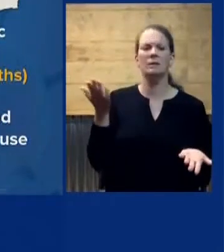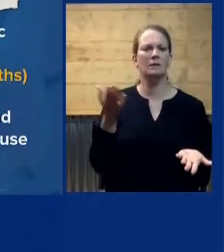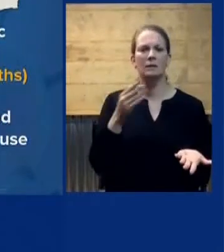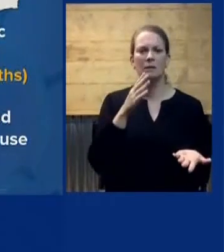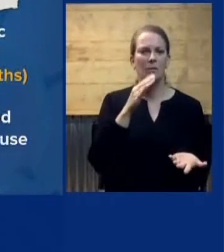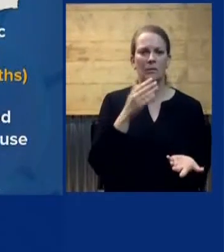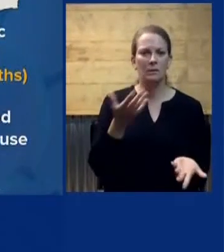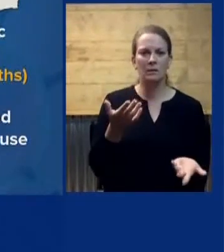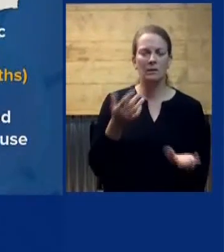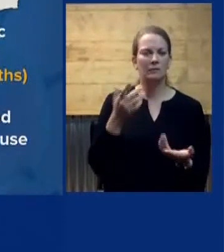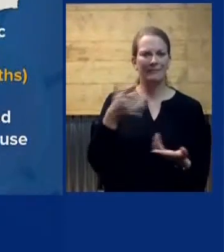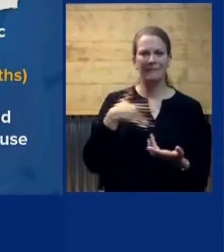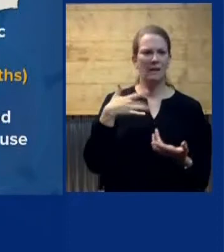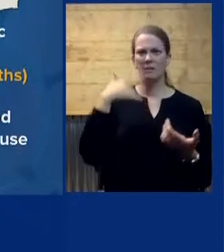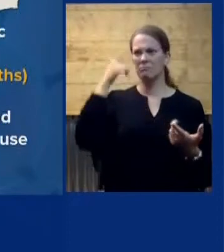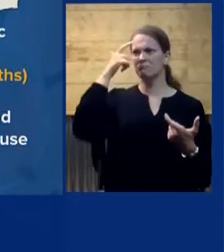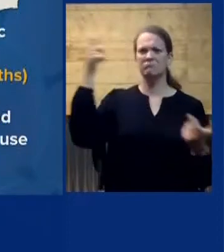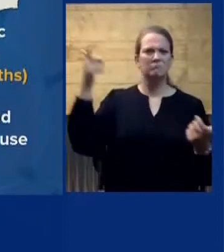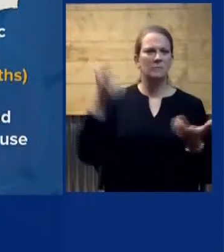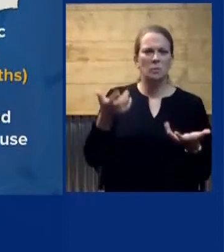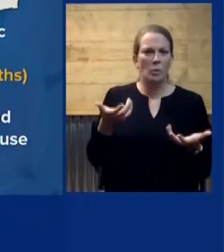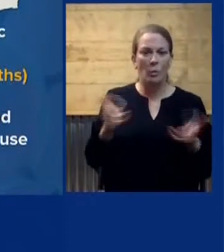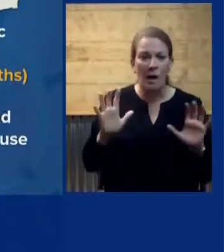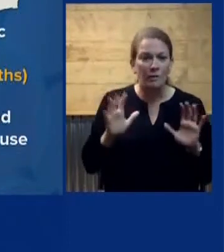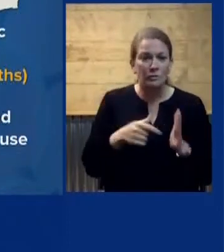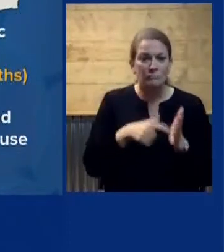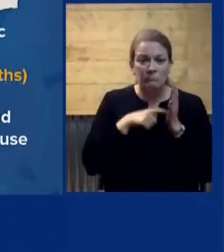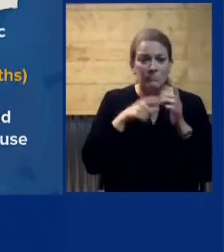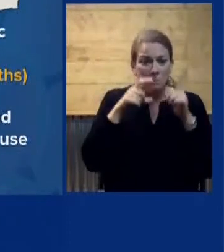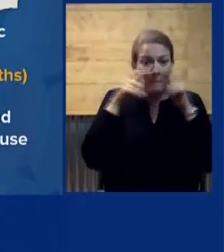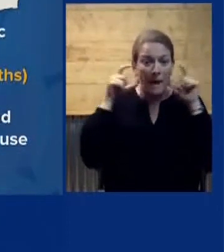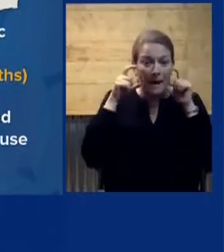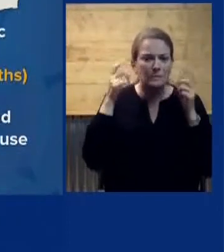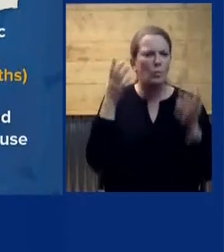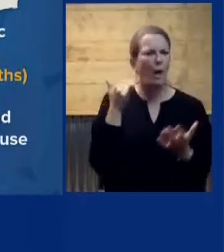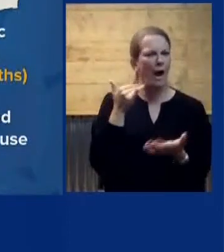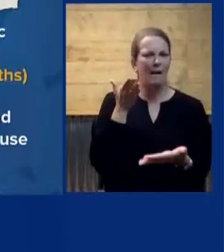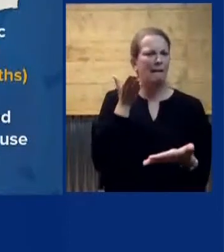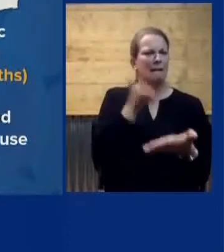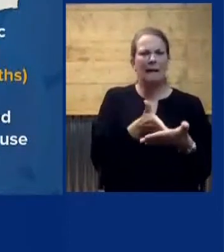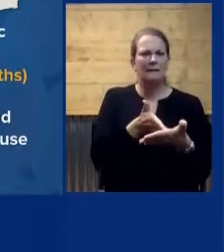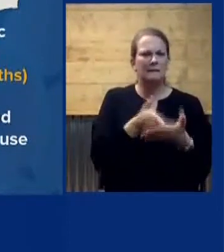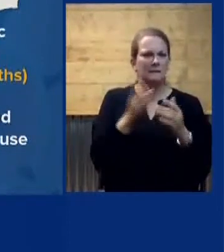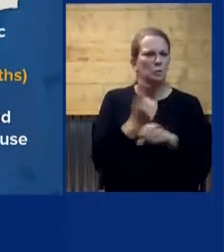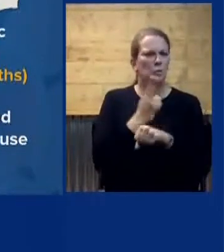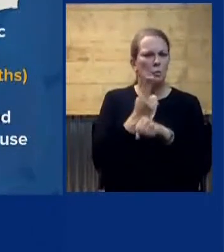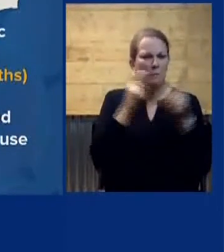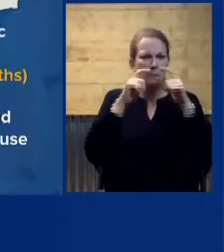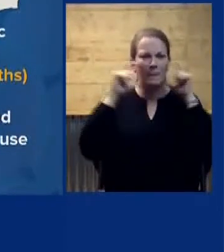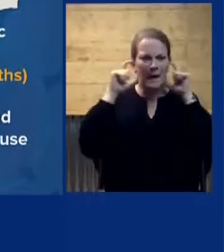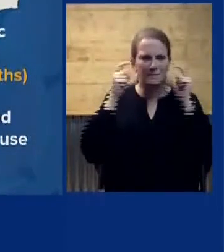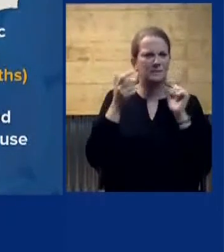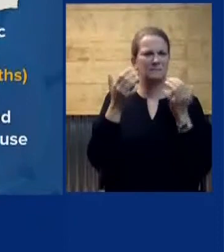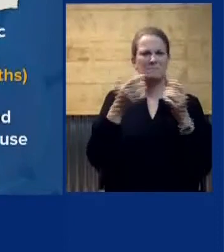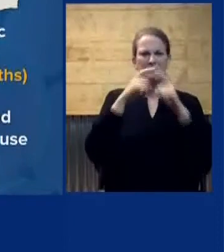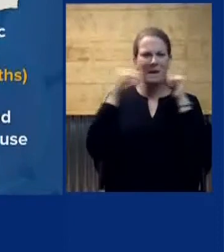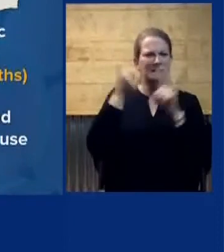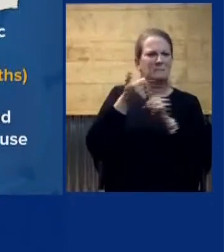SENSE? OUR GOVERNMENT LEADERS, WHY